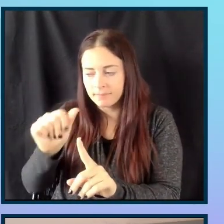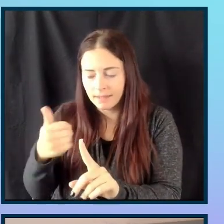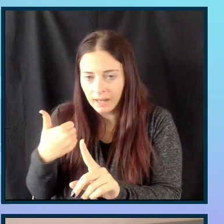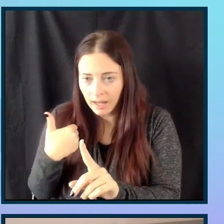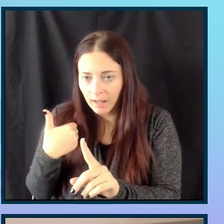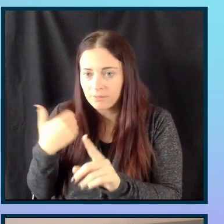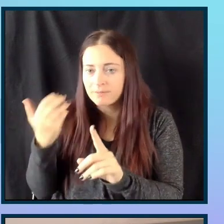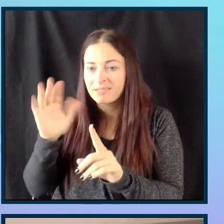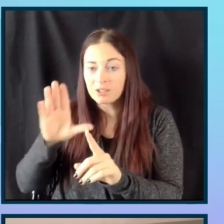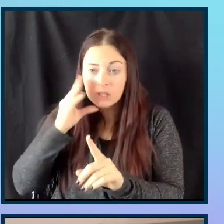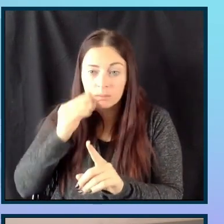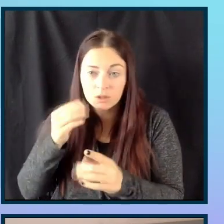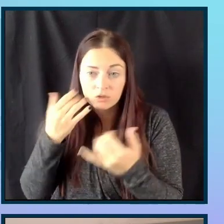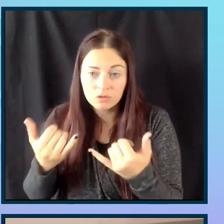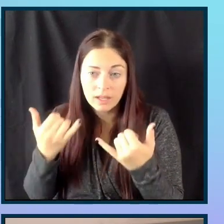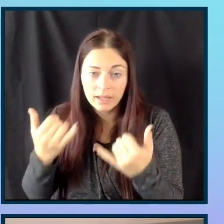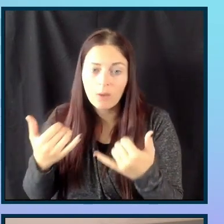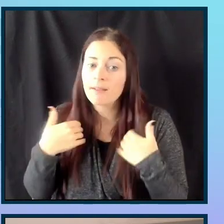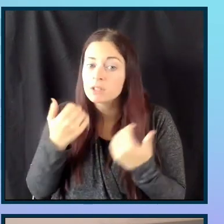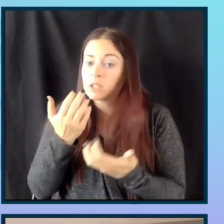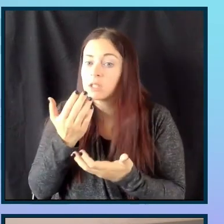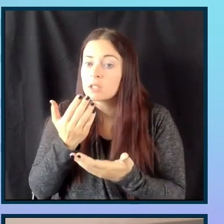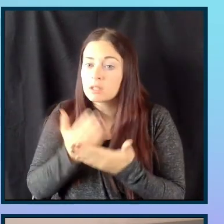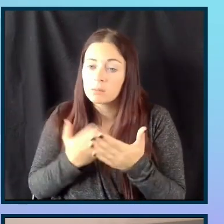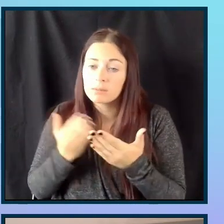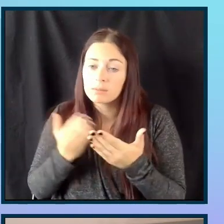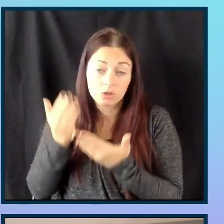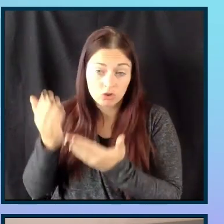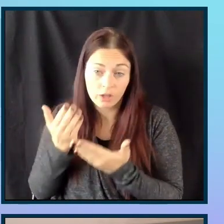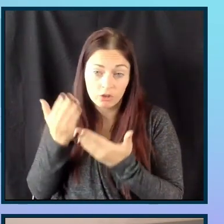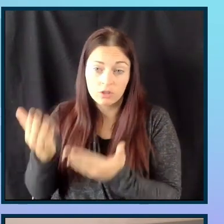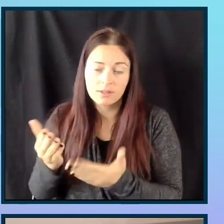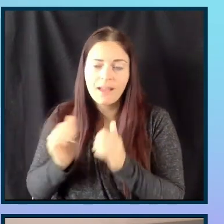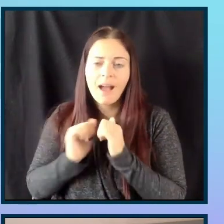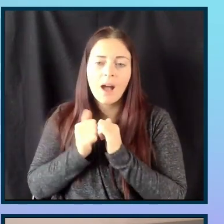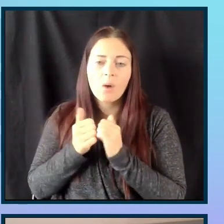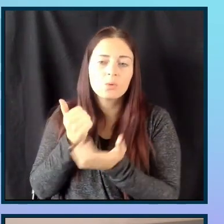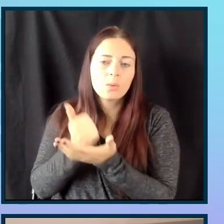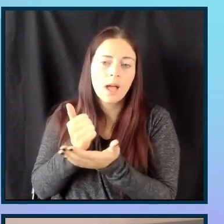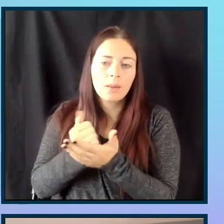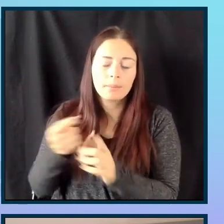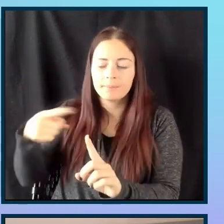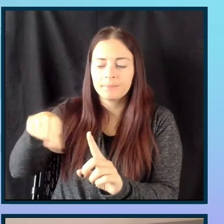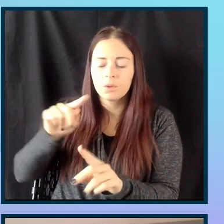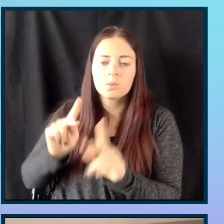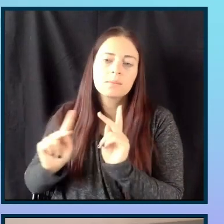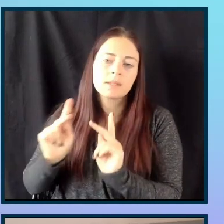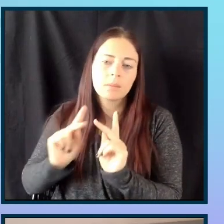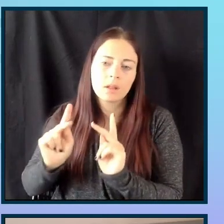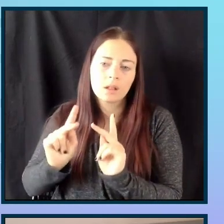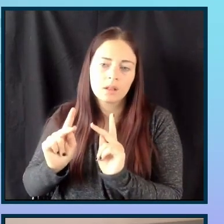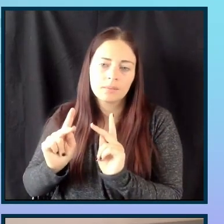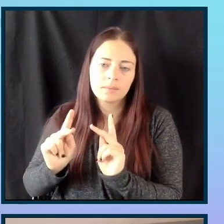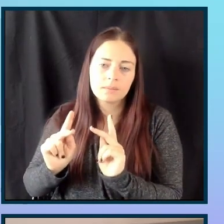and have some suggestions on how to help. And it's nothing else. Just hope.